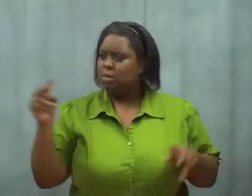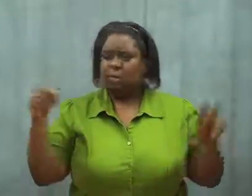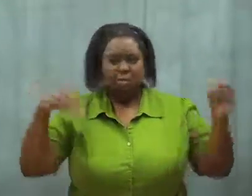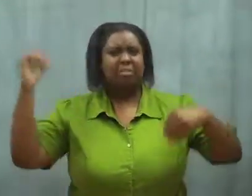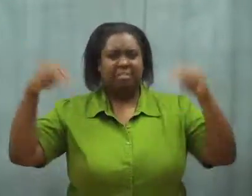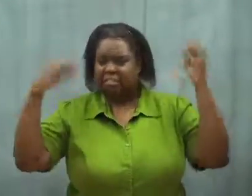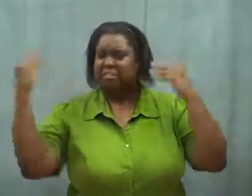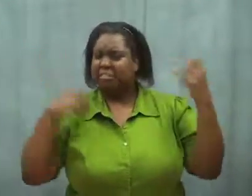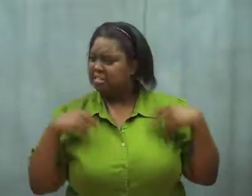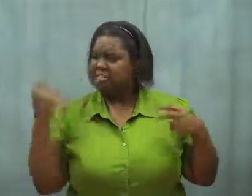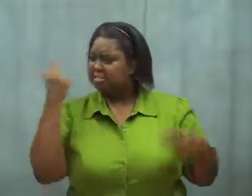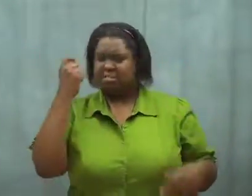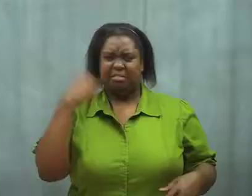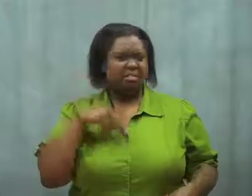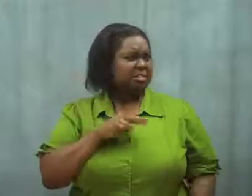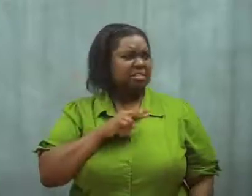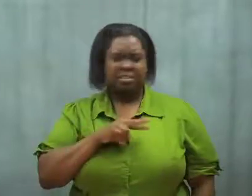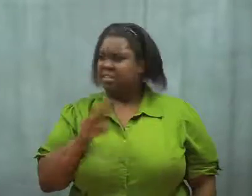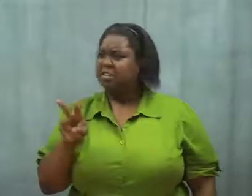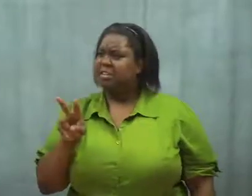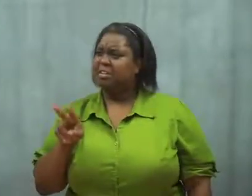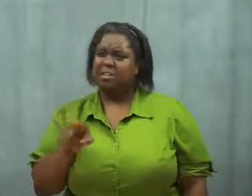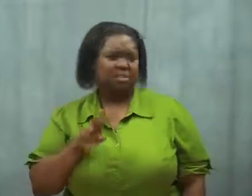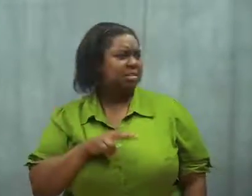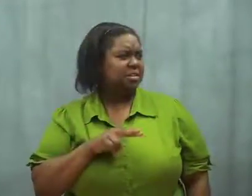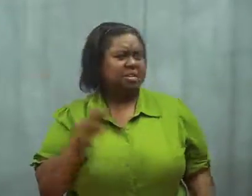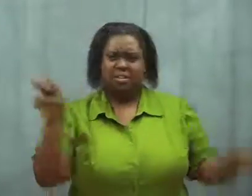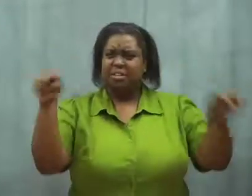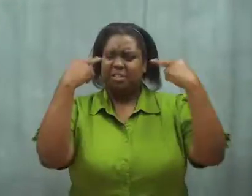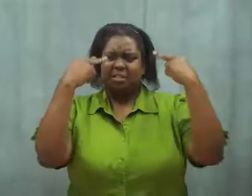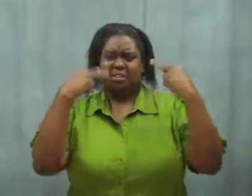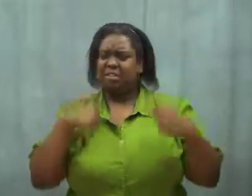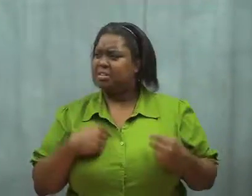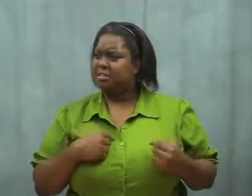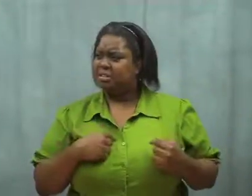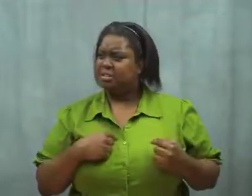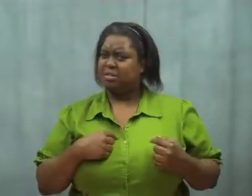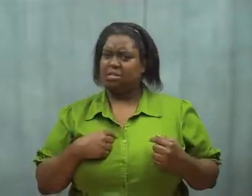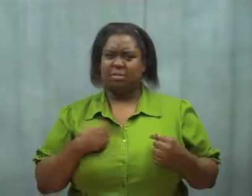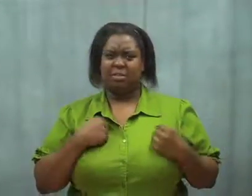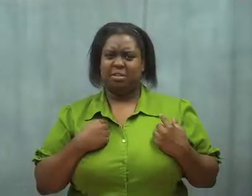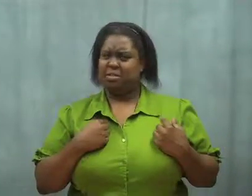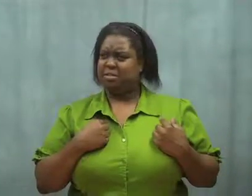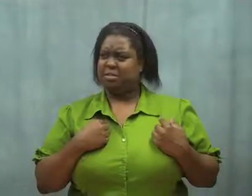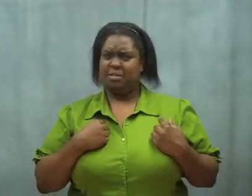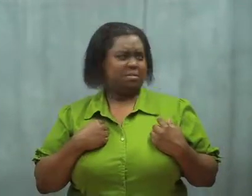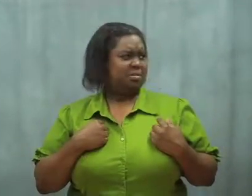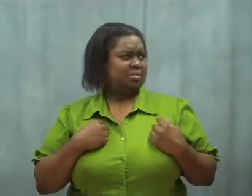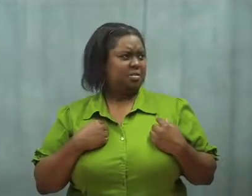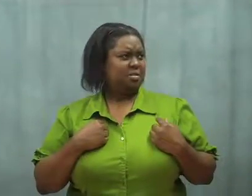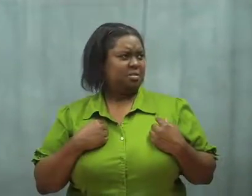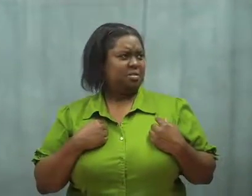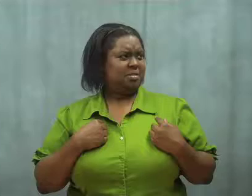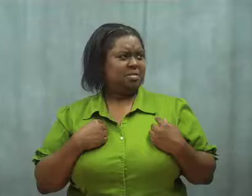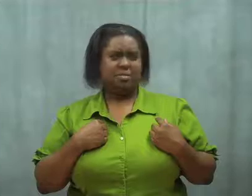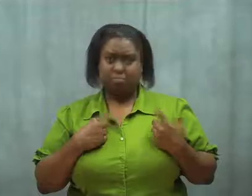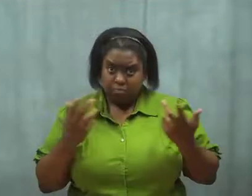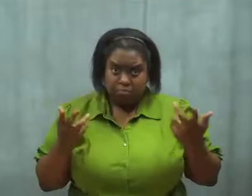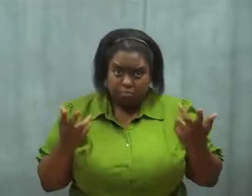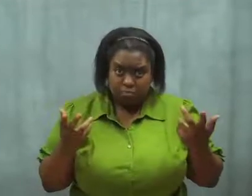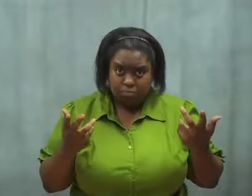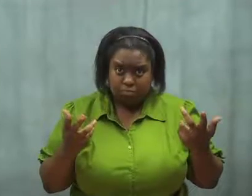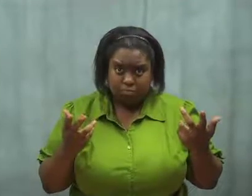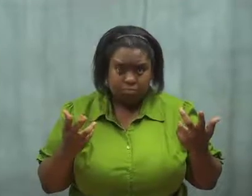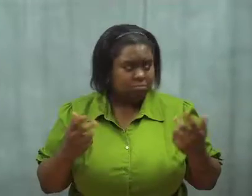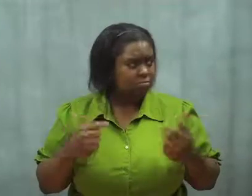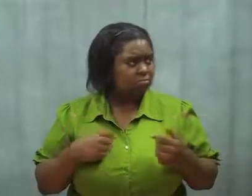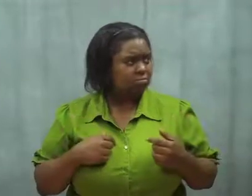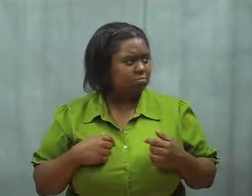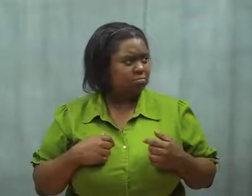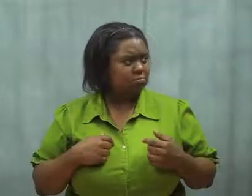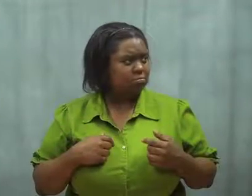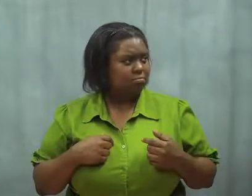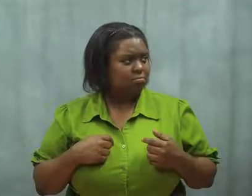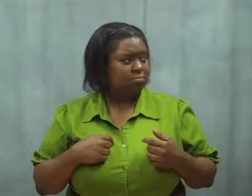They were nodding to each other, I was looking at them, then they looked at me.